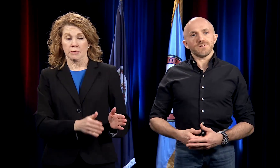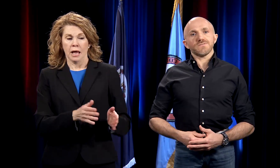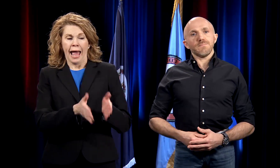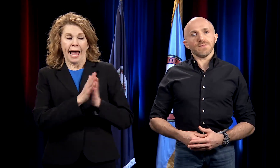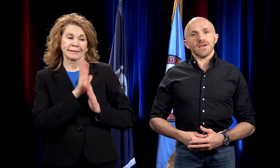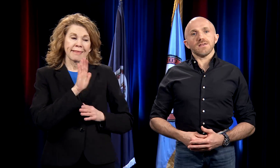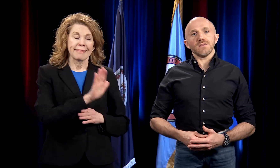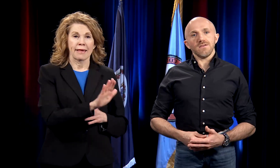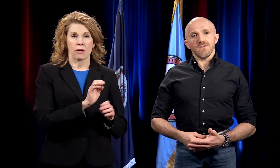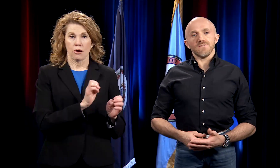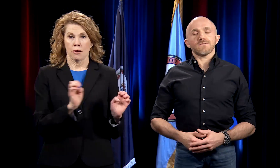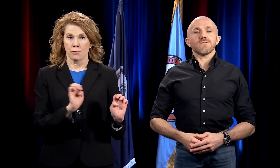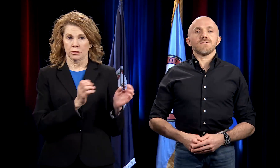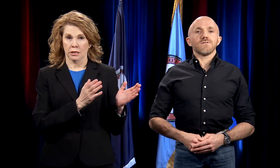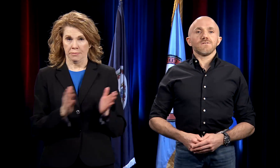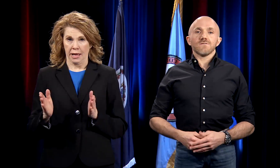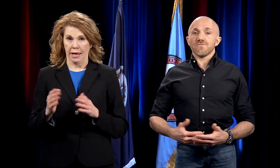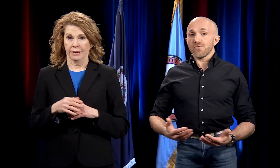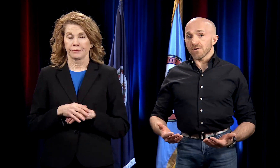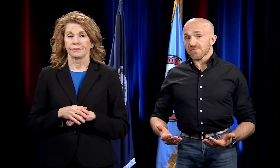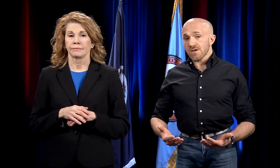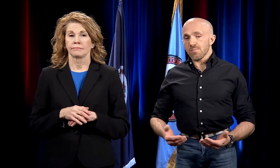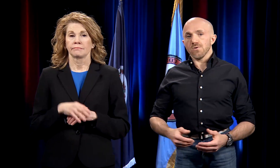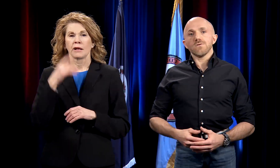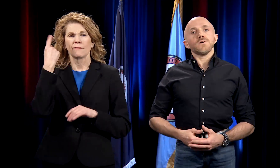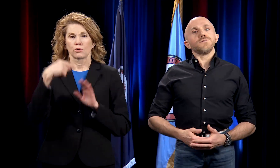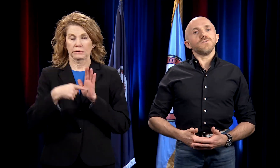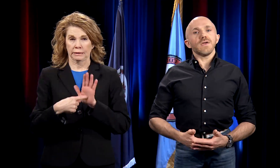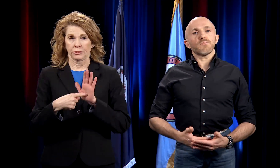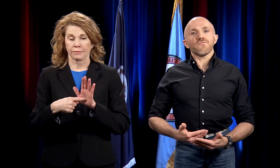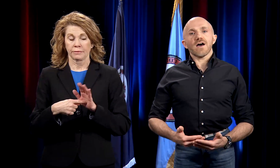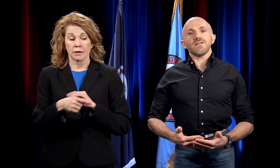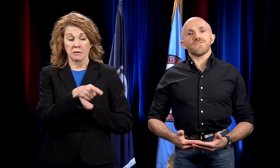emergency plan is. For example, do they provide